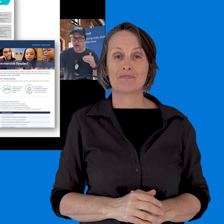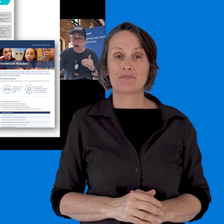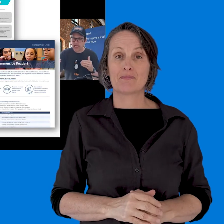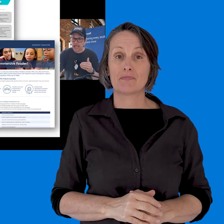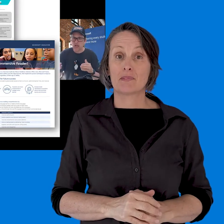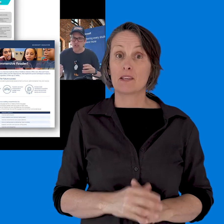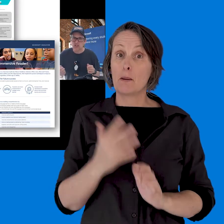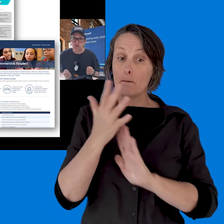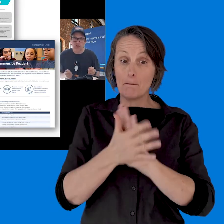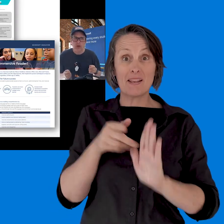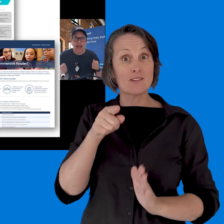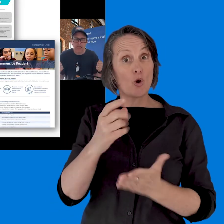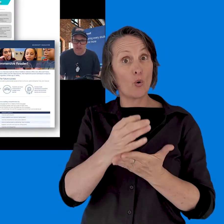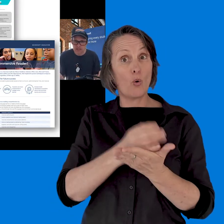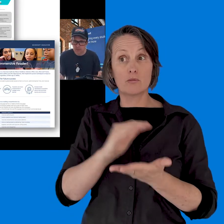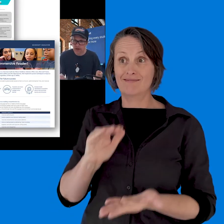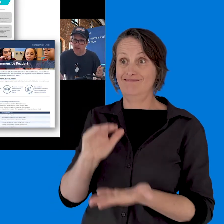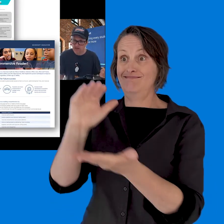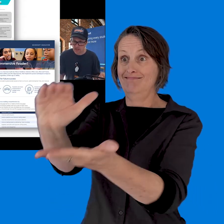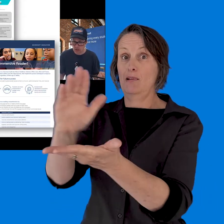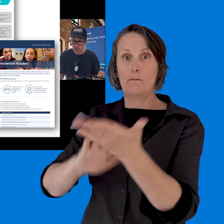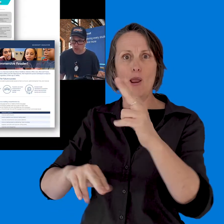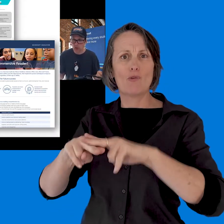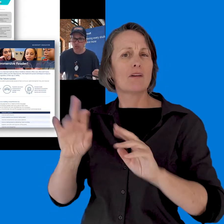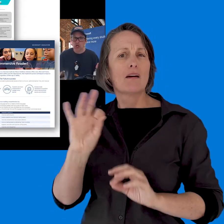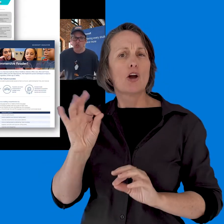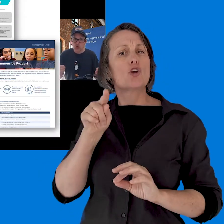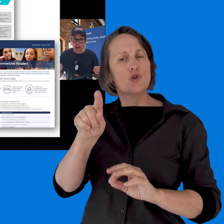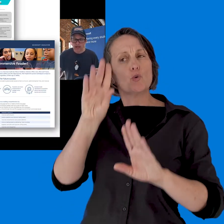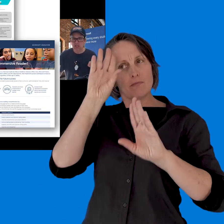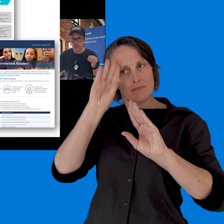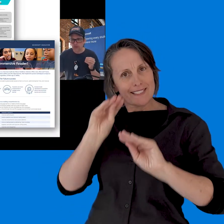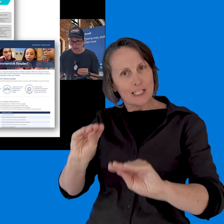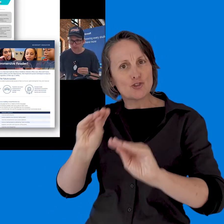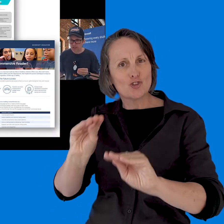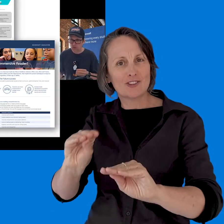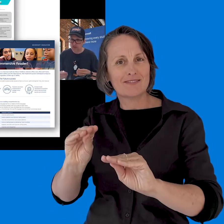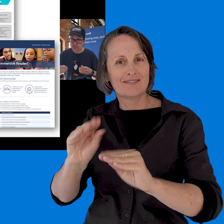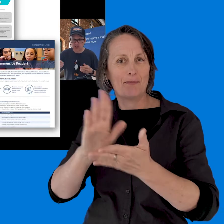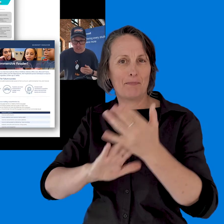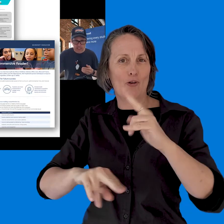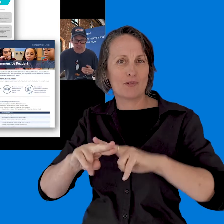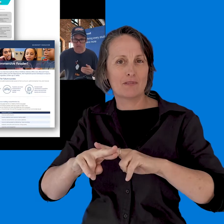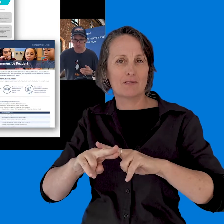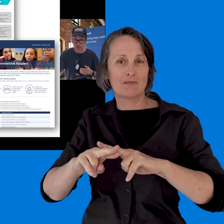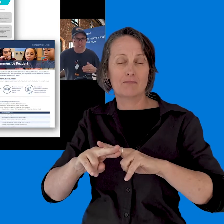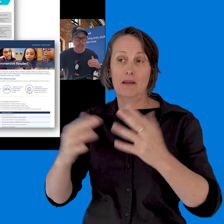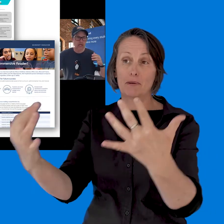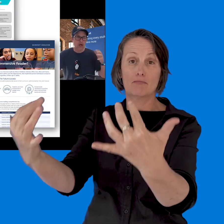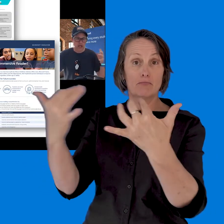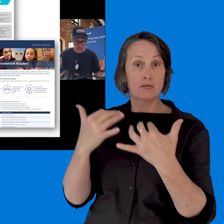But again, it's not that you hand this to the parent and say, "Go and learn." You actually run this whether digitally, virtually,